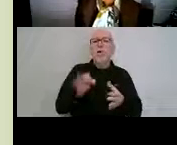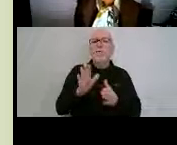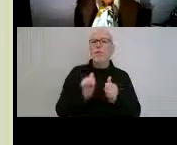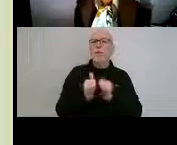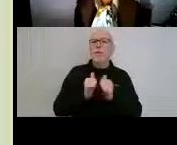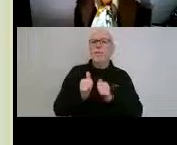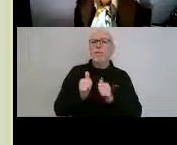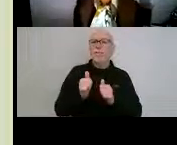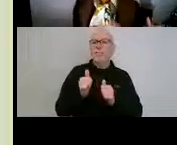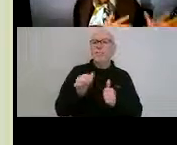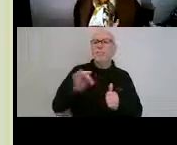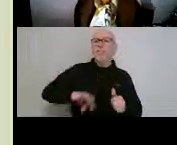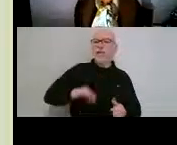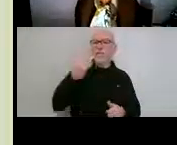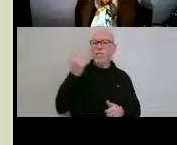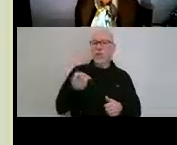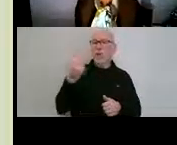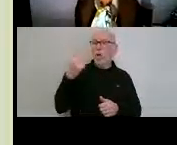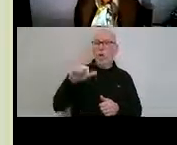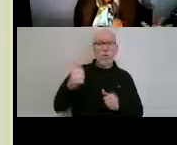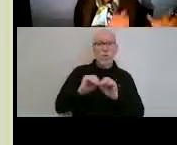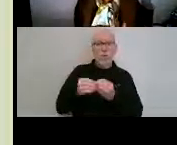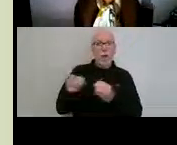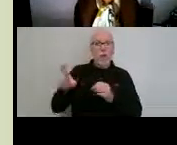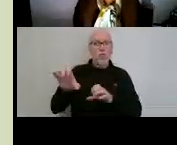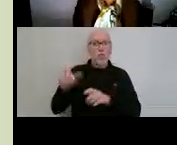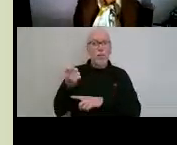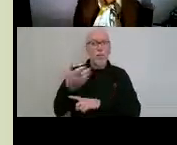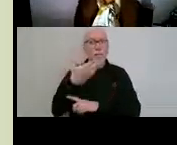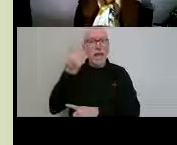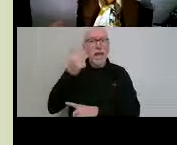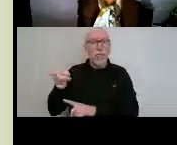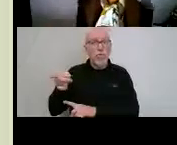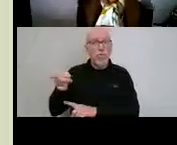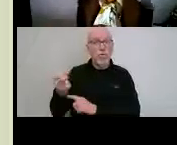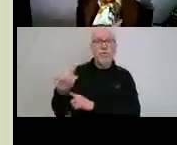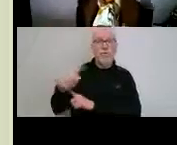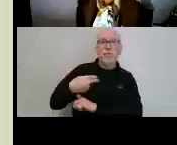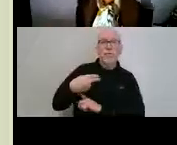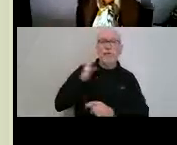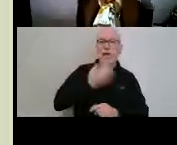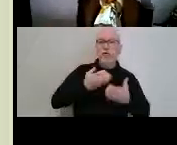because it can take just one other organization doing it a little bit better to see your consumers shift away.